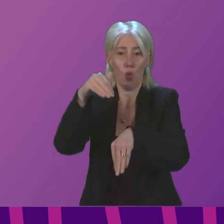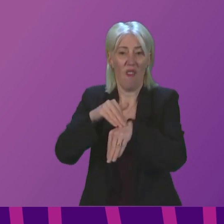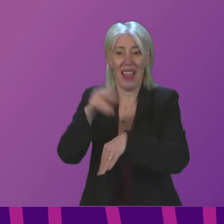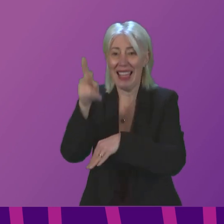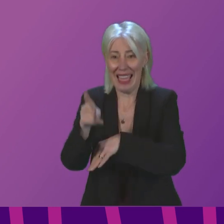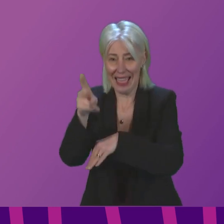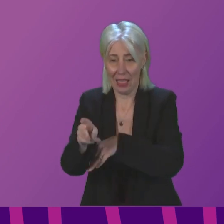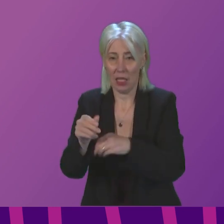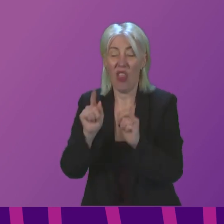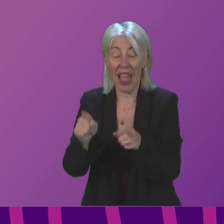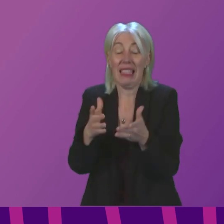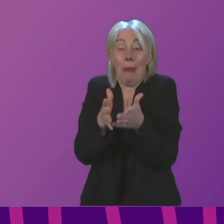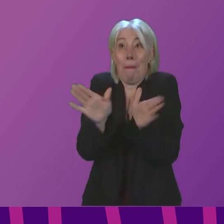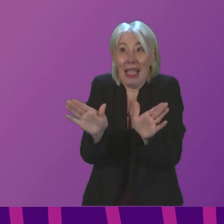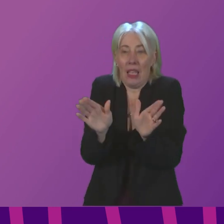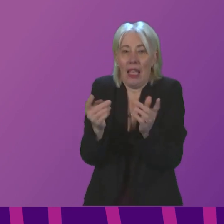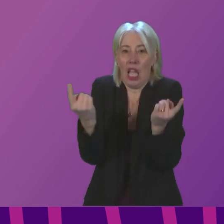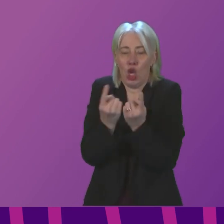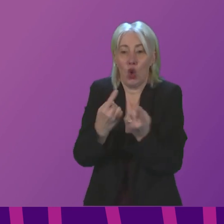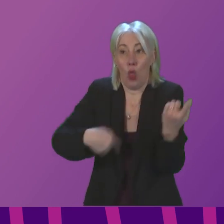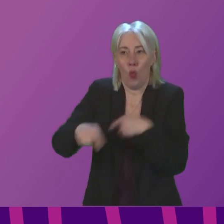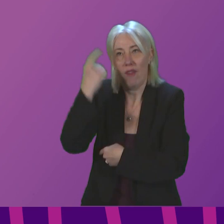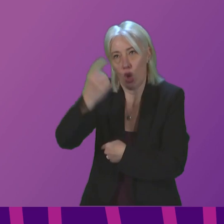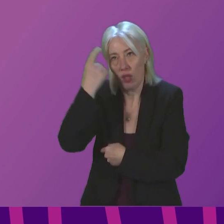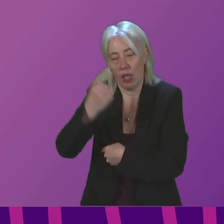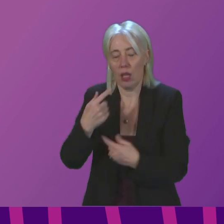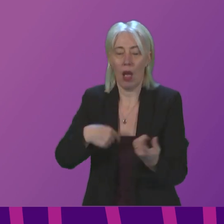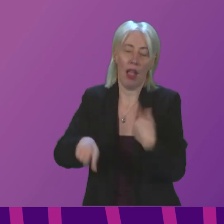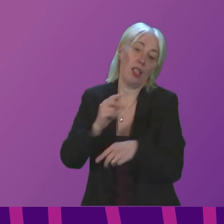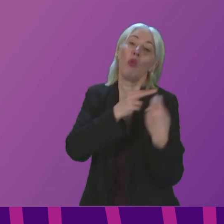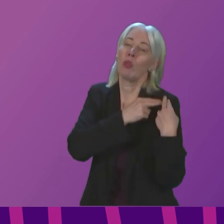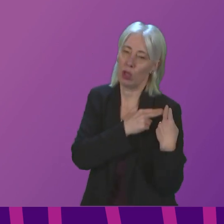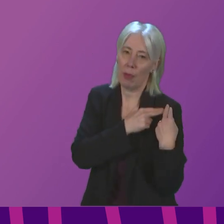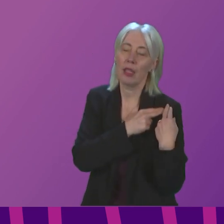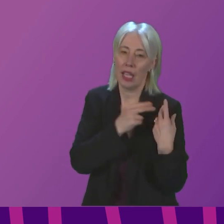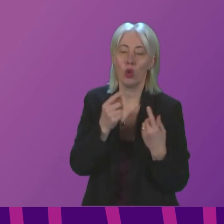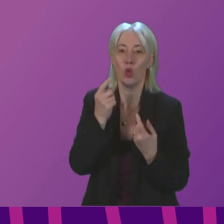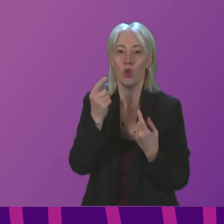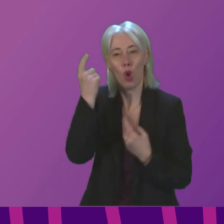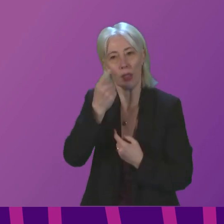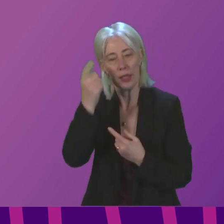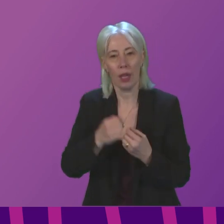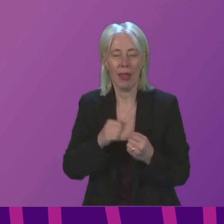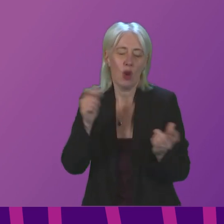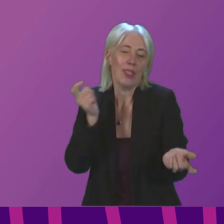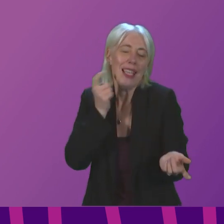wider issue that we have a responsibility to consider. I know that it is an easy soundbite for the Conservatives, but it is simply not accurate